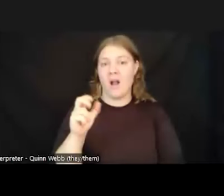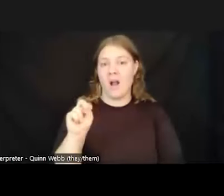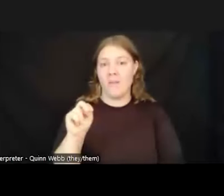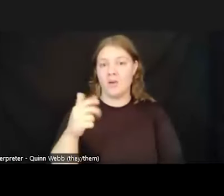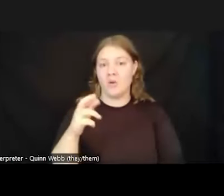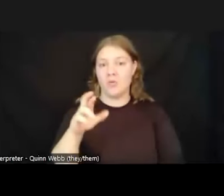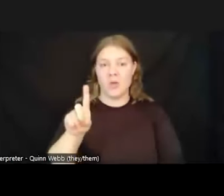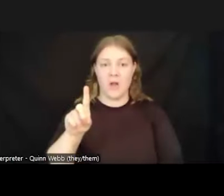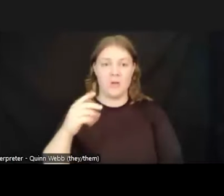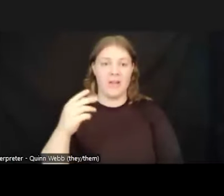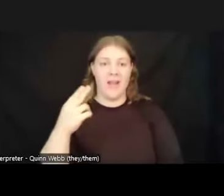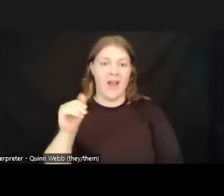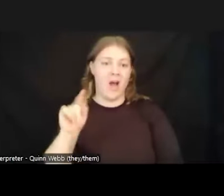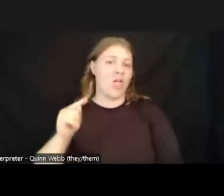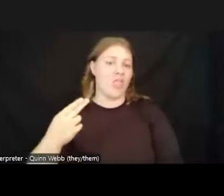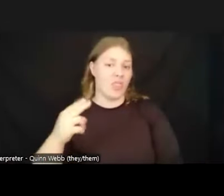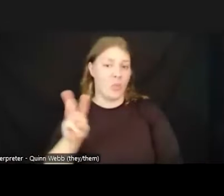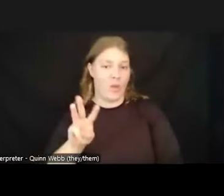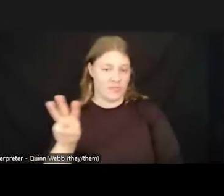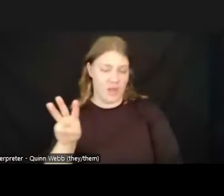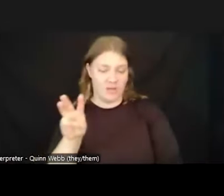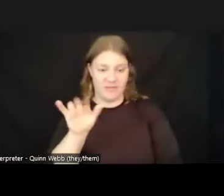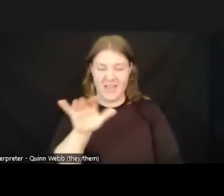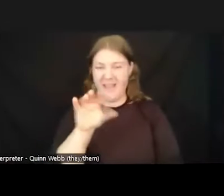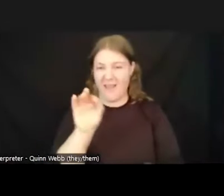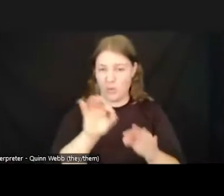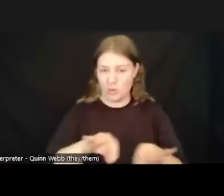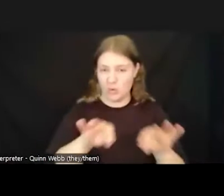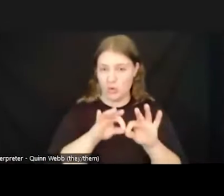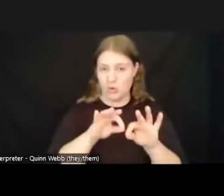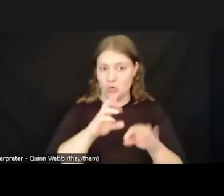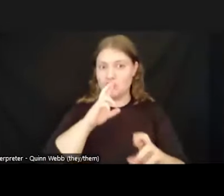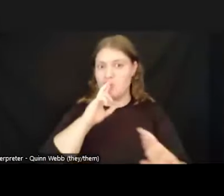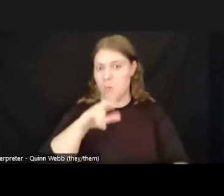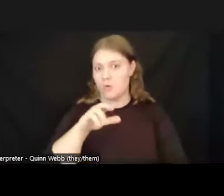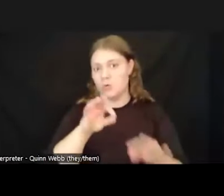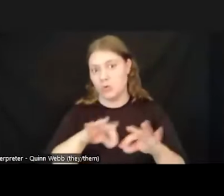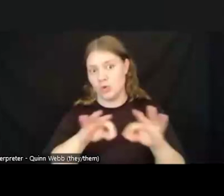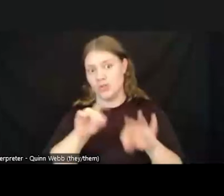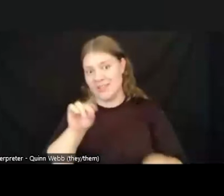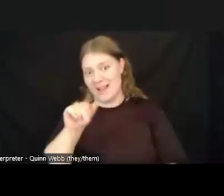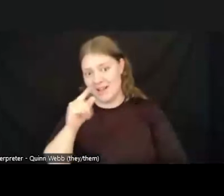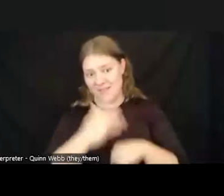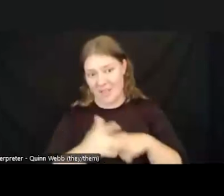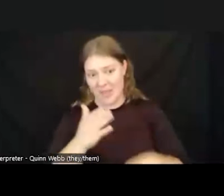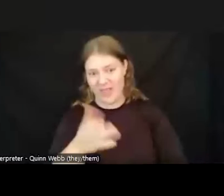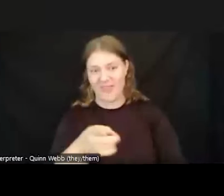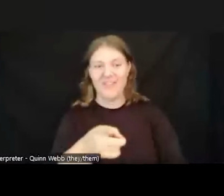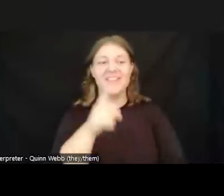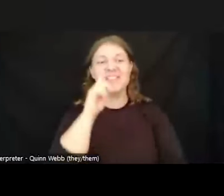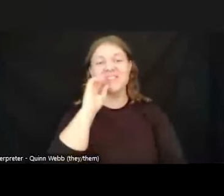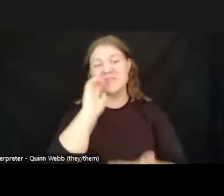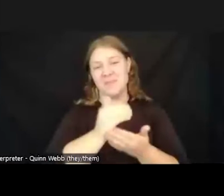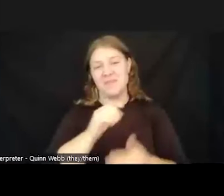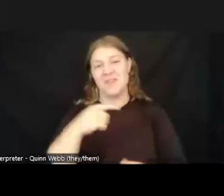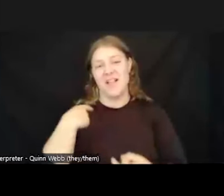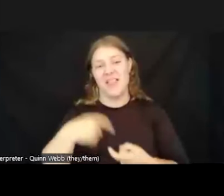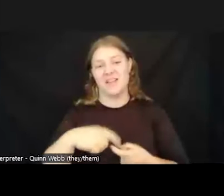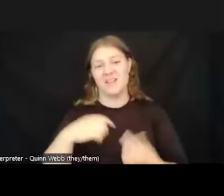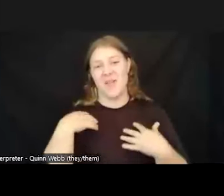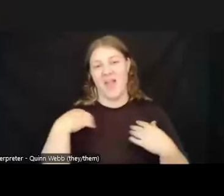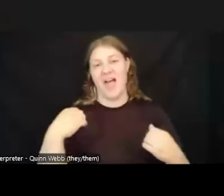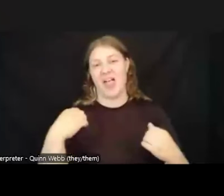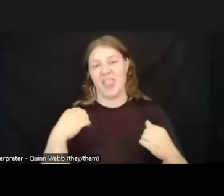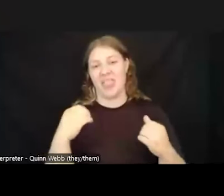as well as other crucial reports and Ru data this is a picture of the Latino Health Coalition these